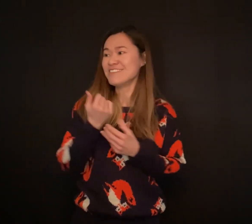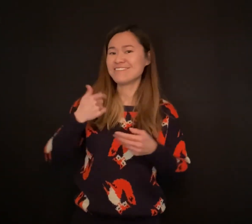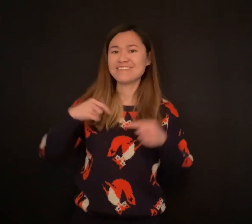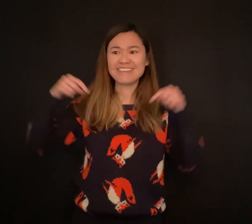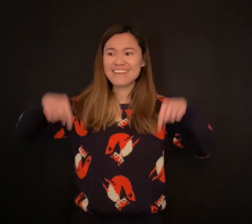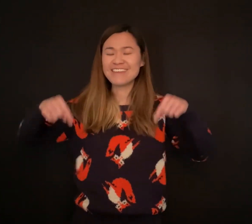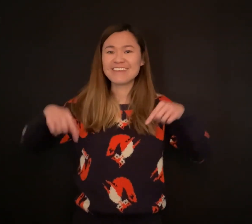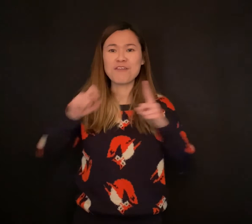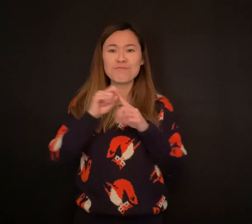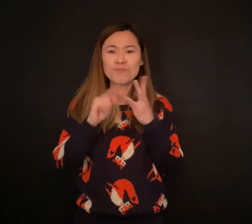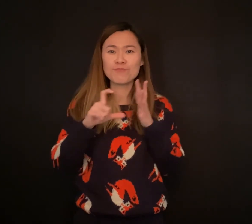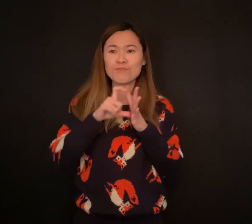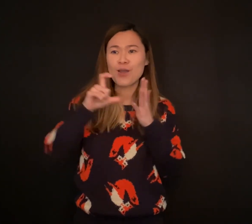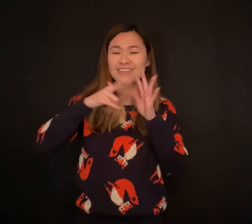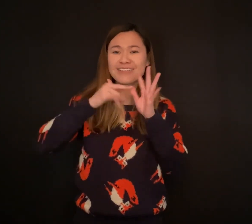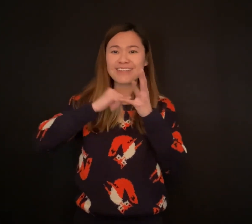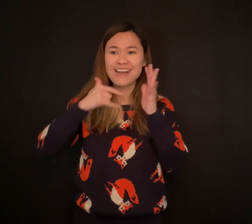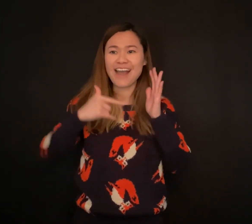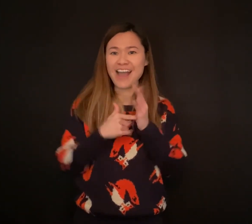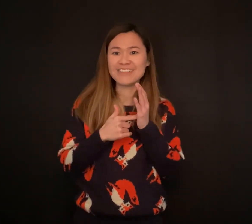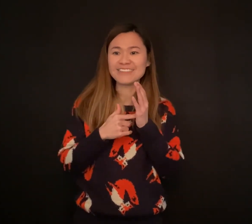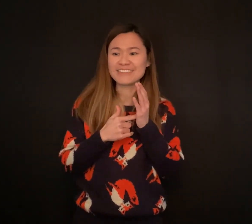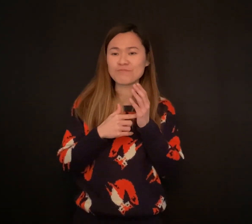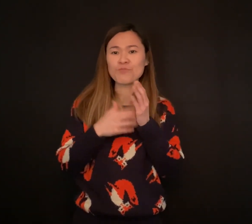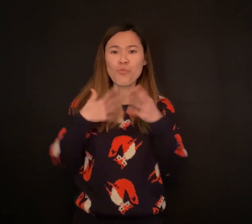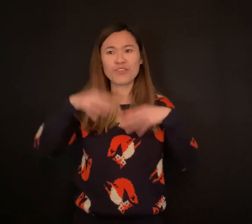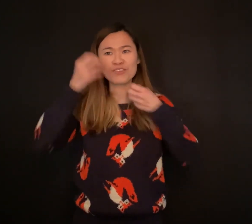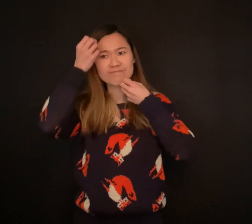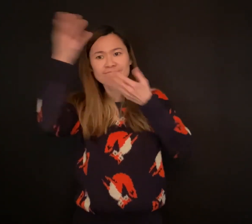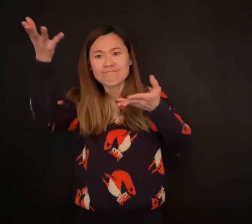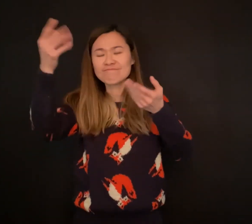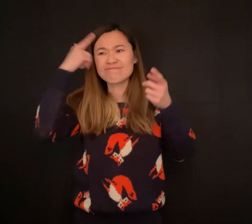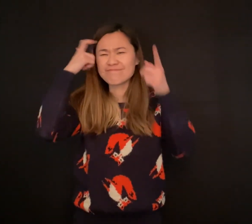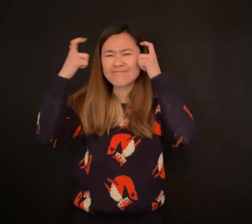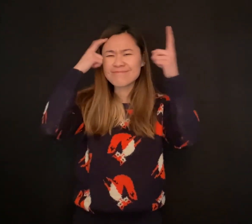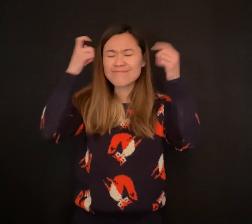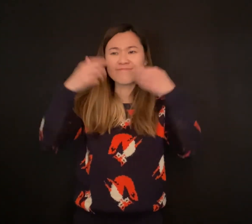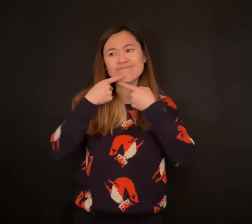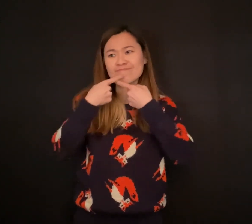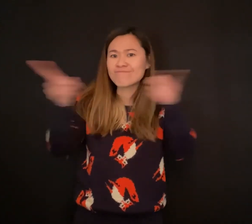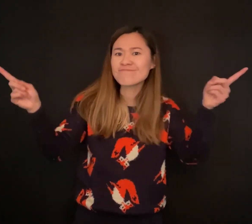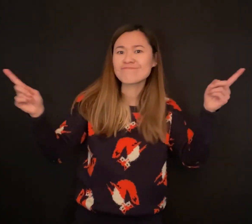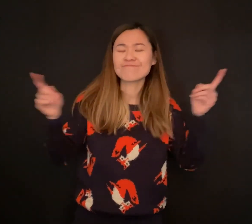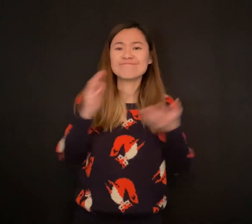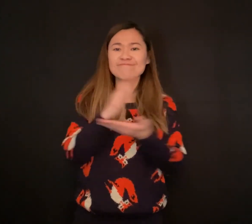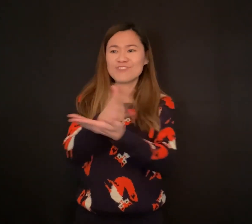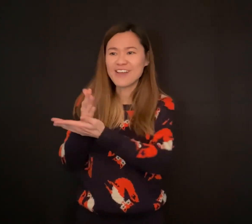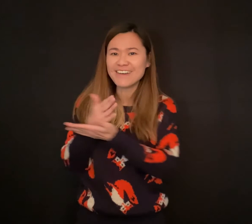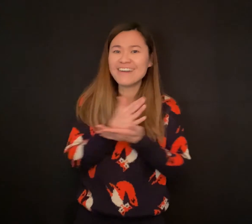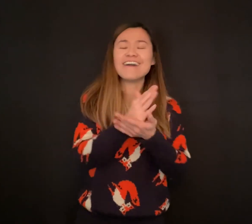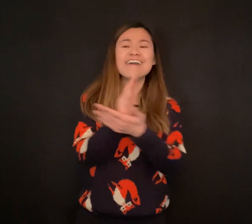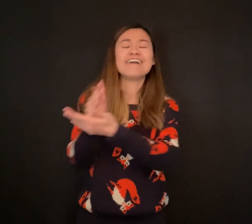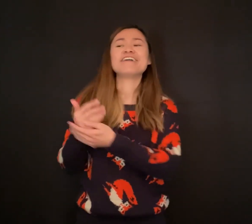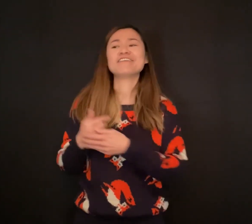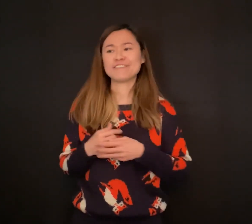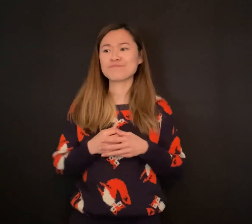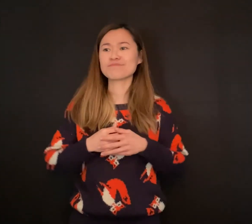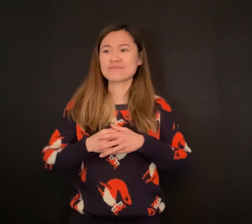I'm pleased to be on this podcast. I want to share some thoughts and ideas with you all.